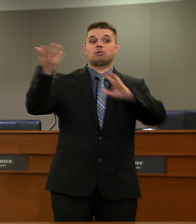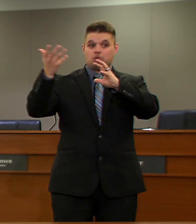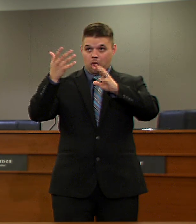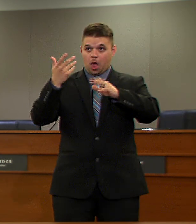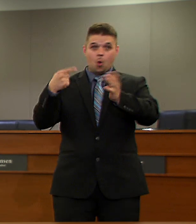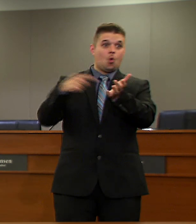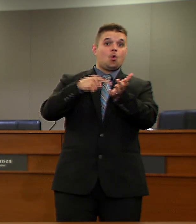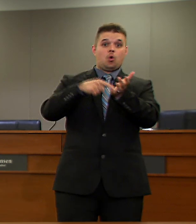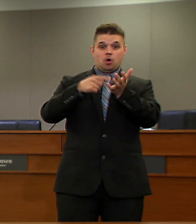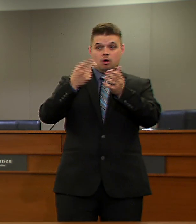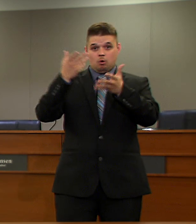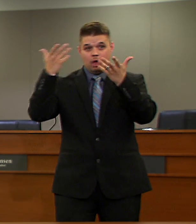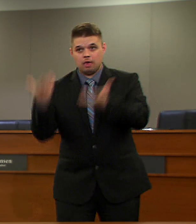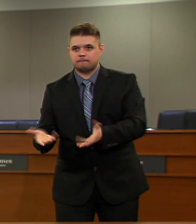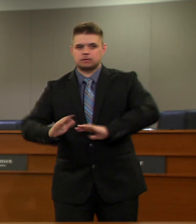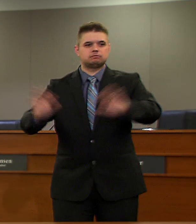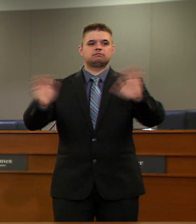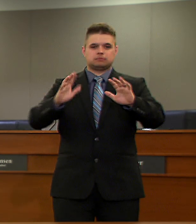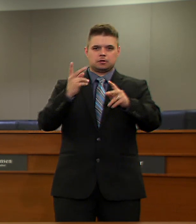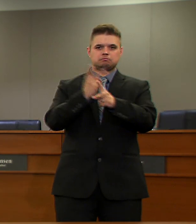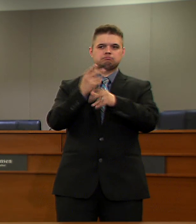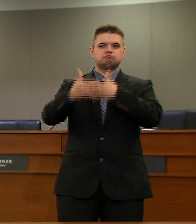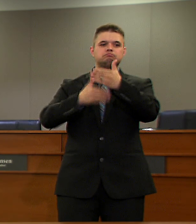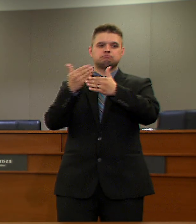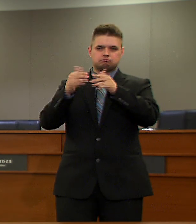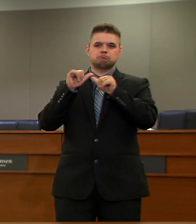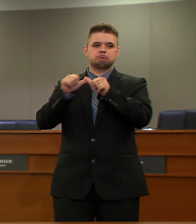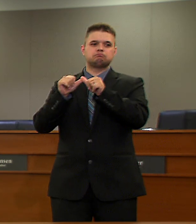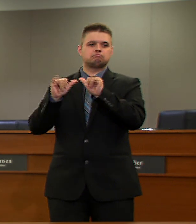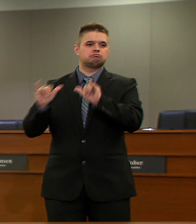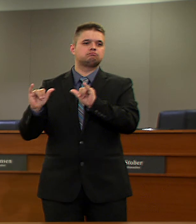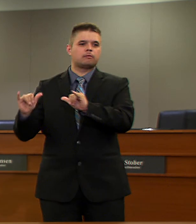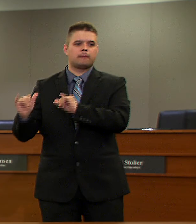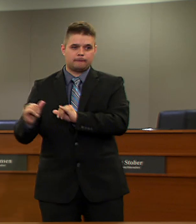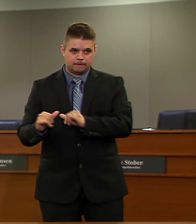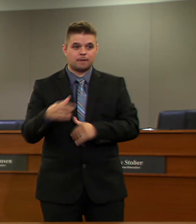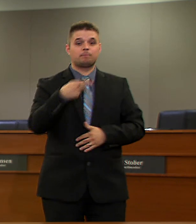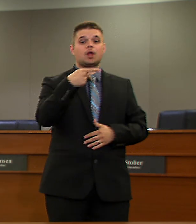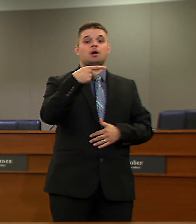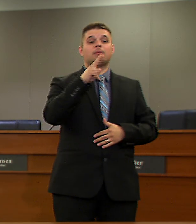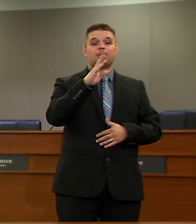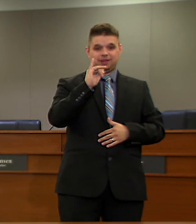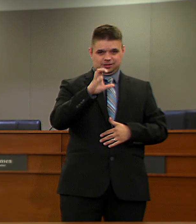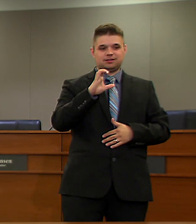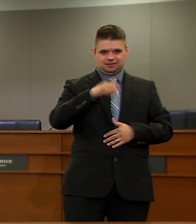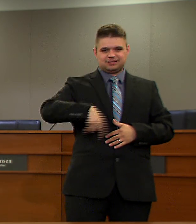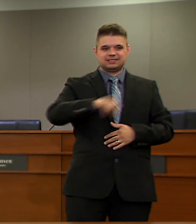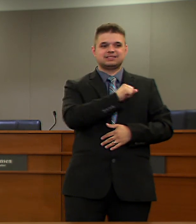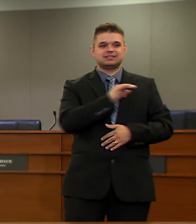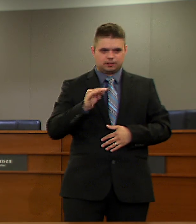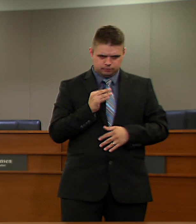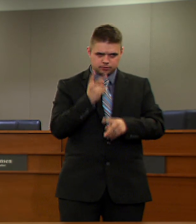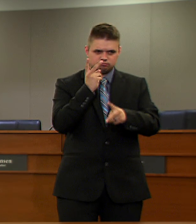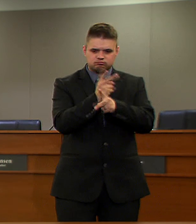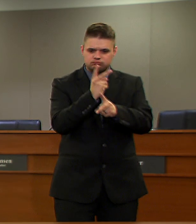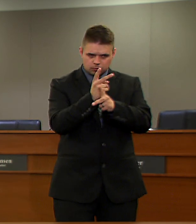staff is working hard to support our drinking water supply, our public sewer system, streets and